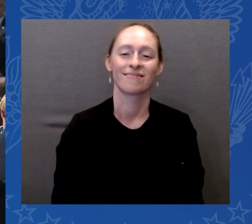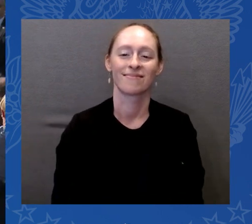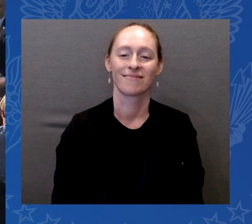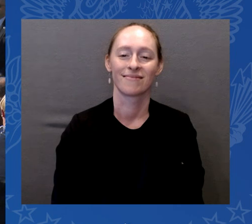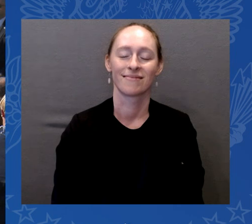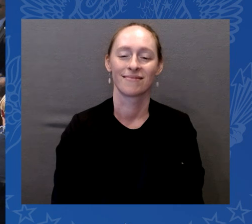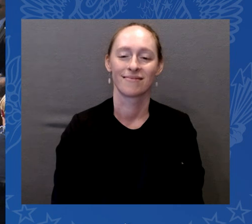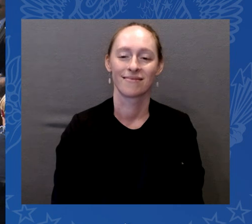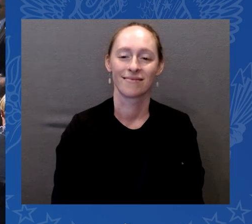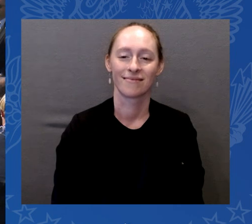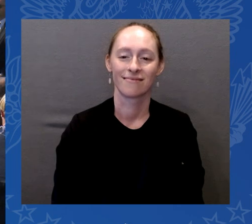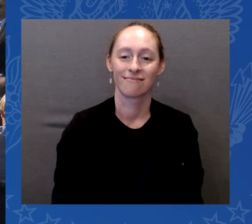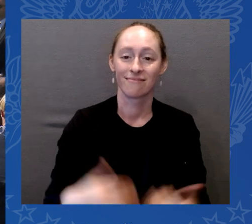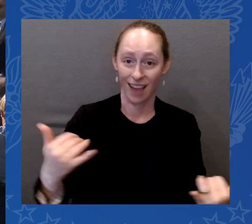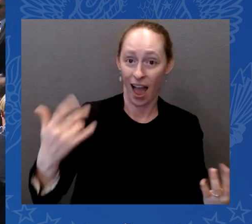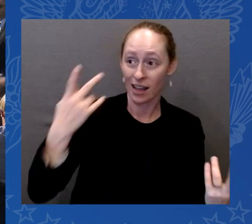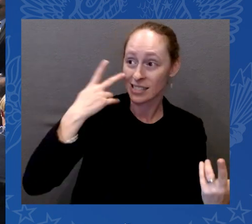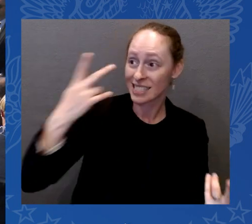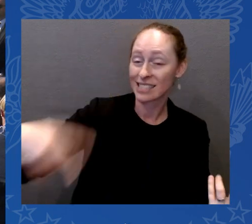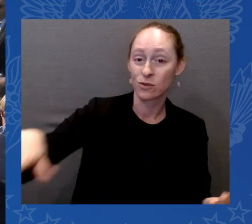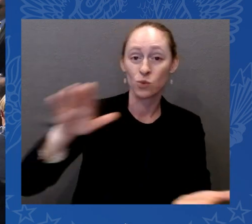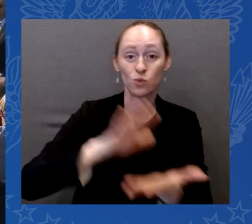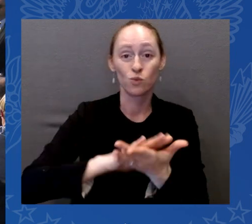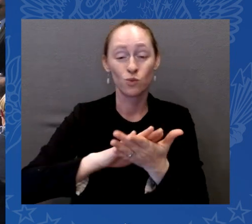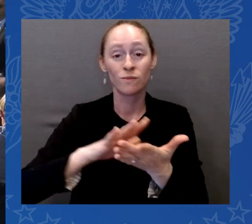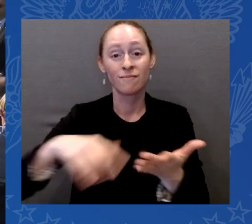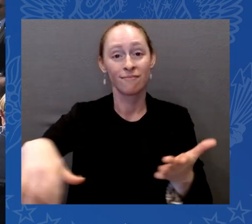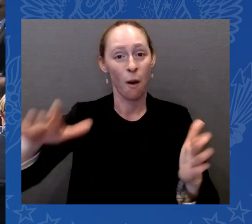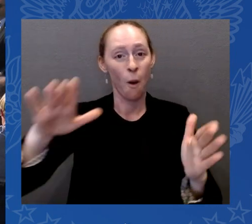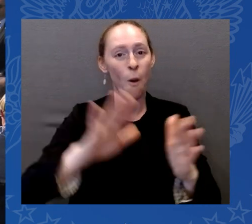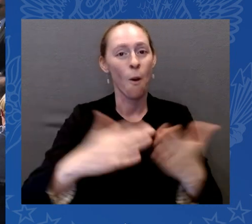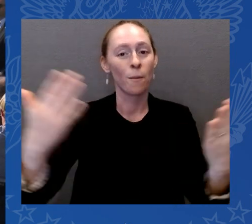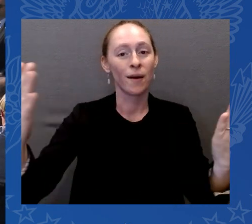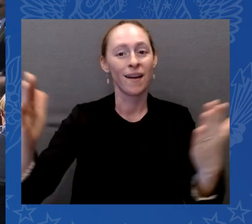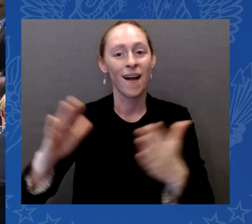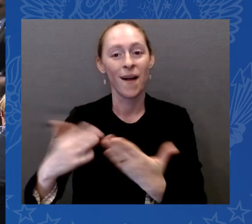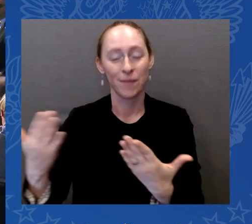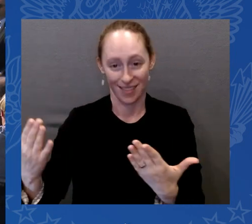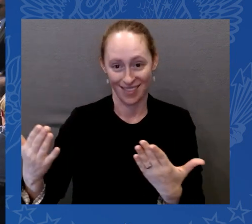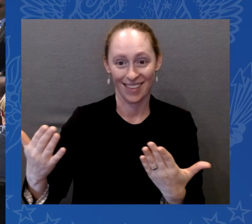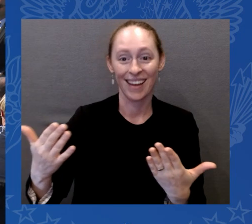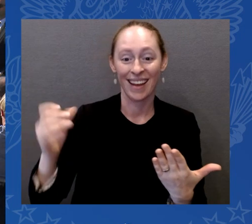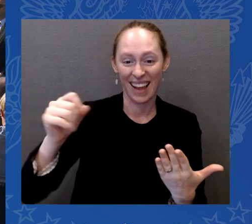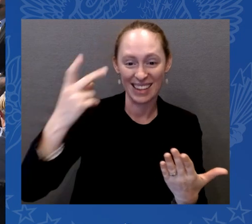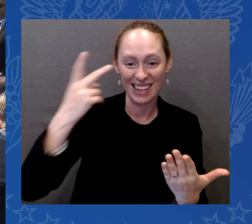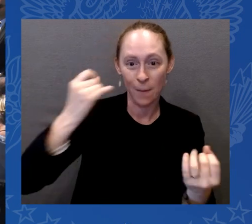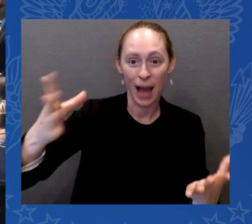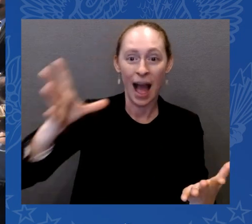Mostly the parents club. Parents are back at work.